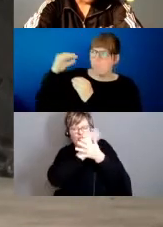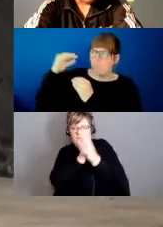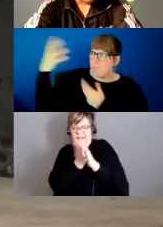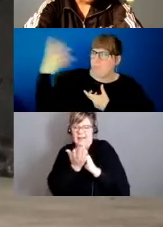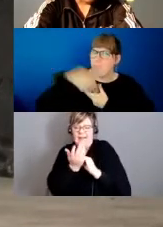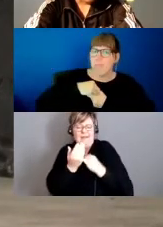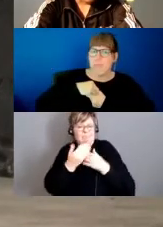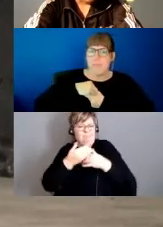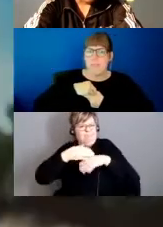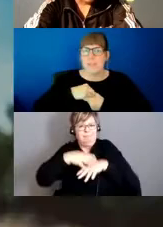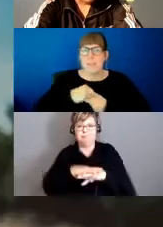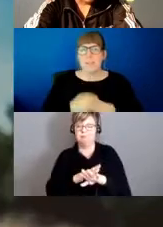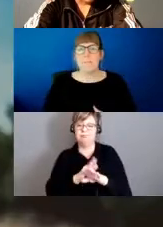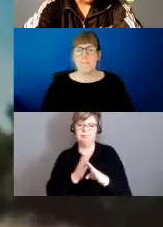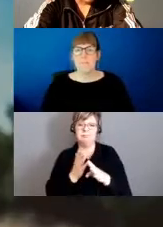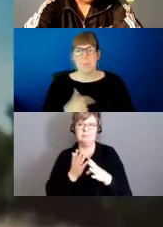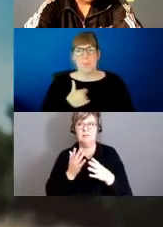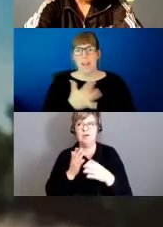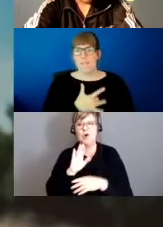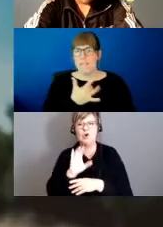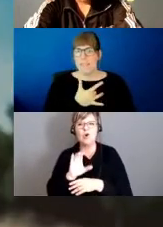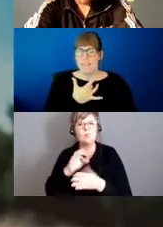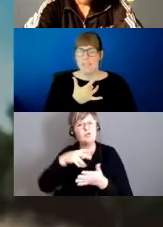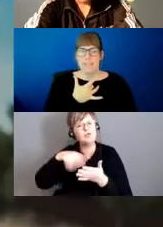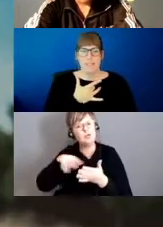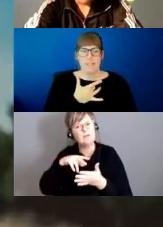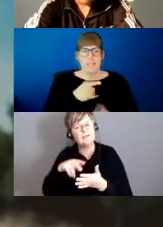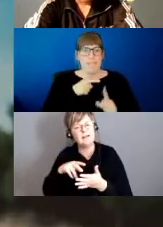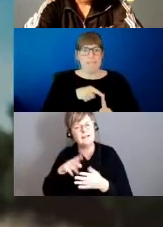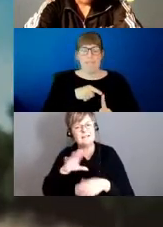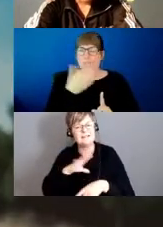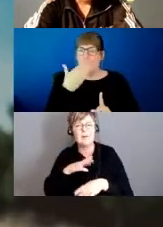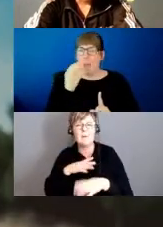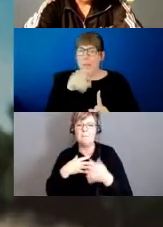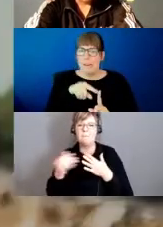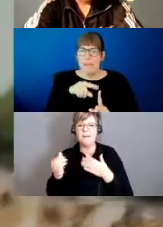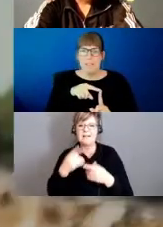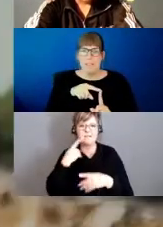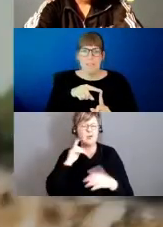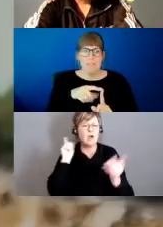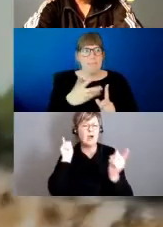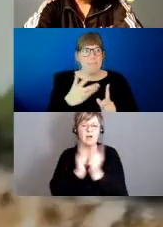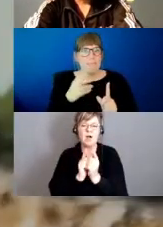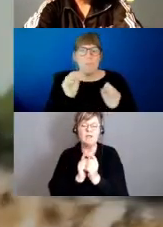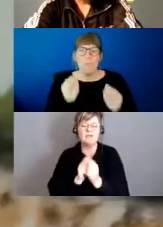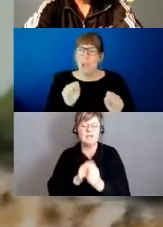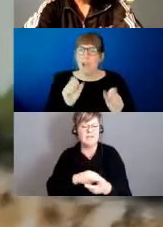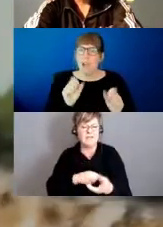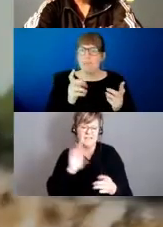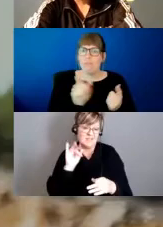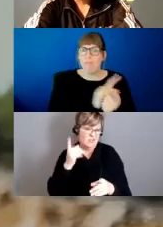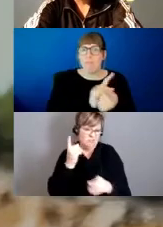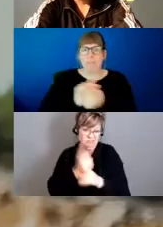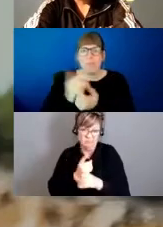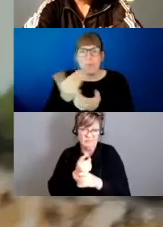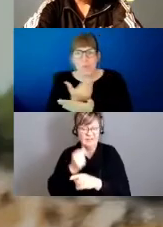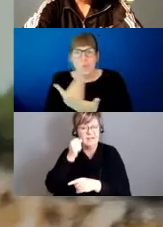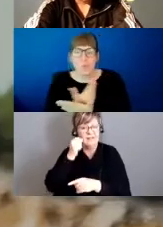AND FOR ME, CORPUSCULE DANSE IS A PLACE OF ENCOUNTERS. I HAVE MET MODE, AND THIS HAS